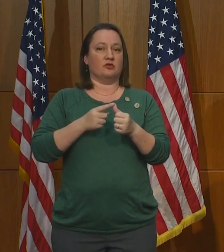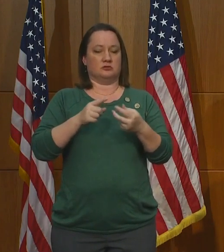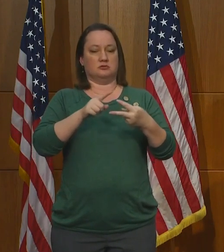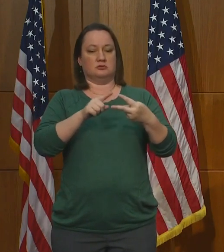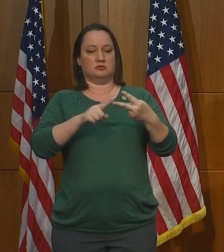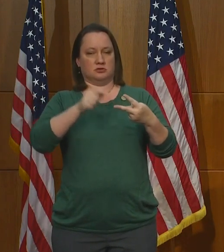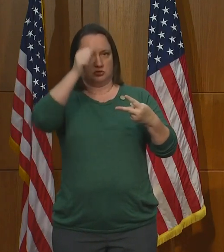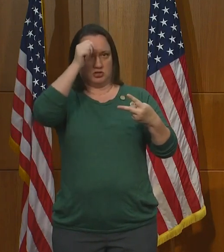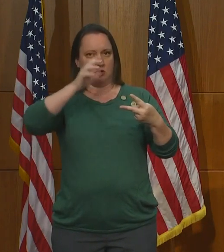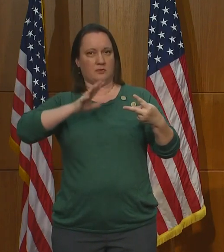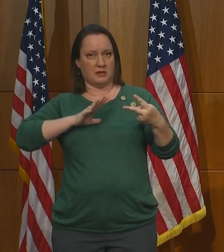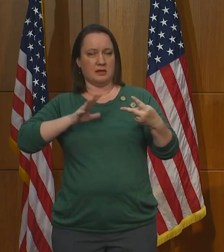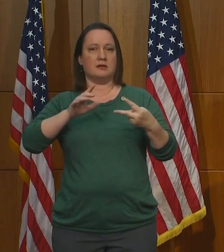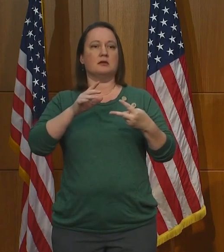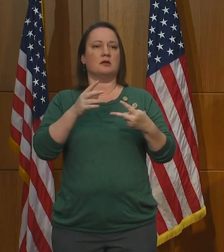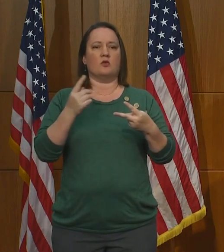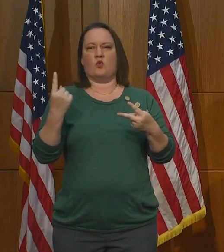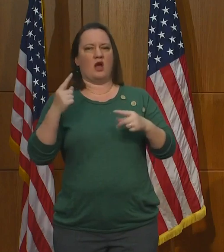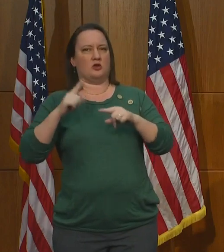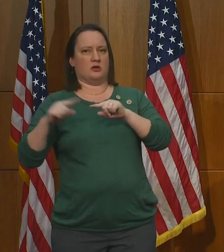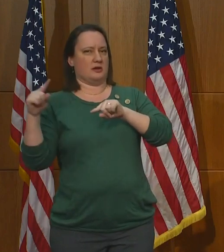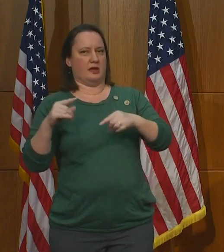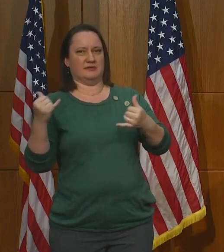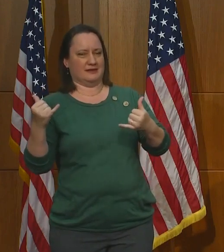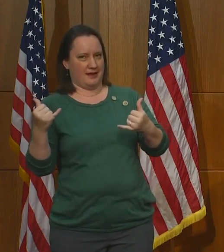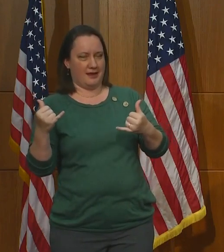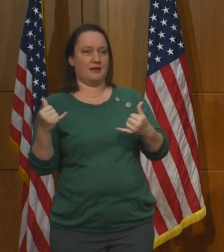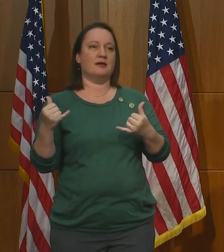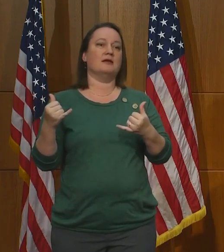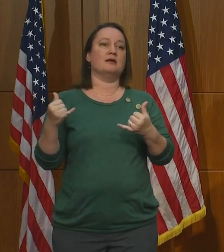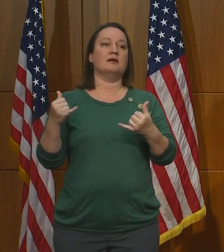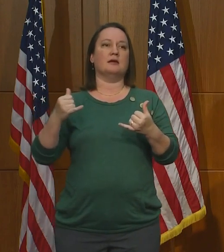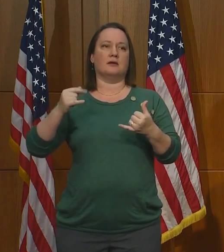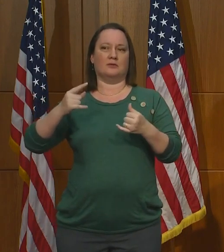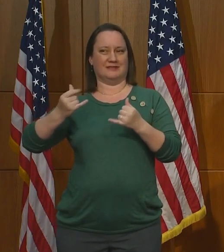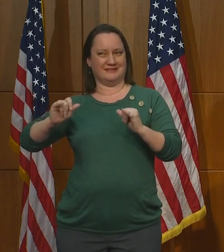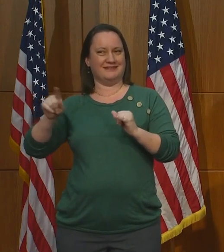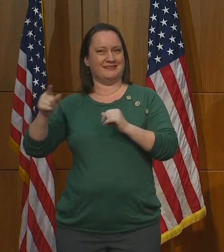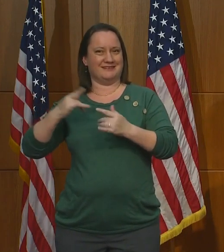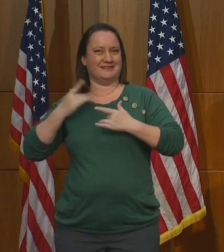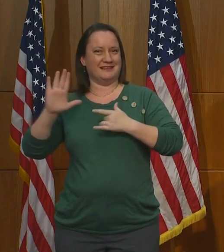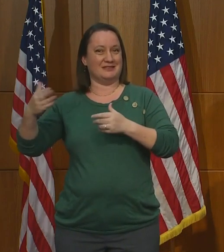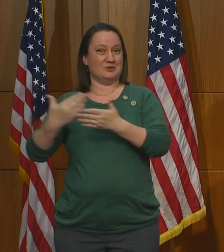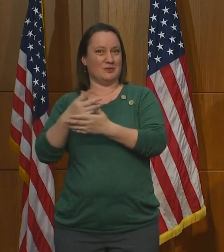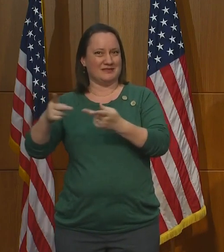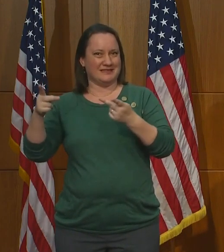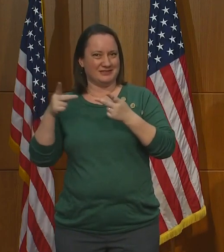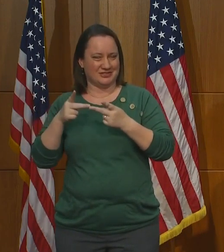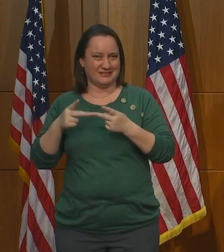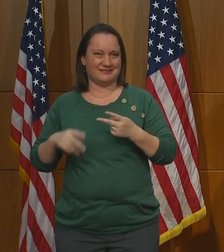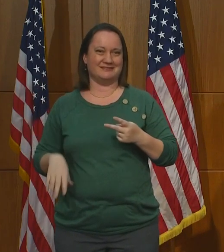STARTING WITH TWO GENTLEMAN- ONE OF HIM COULD NOT BE WITH US